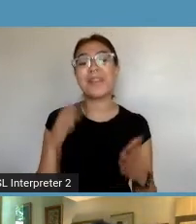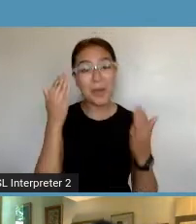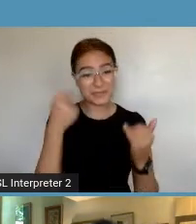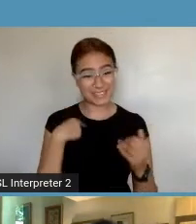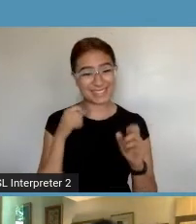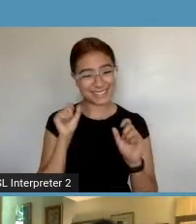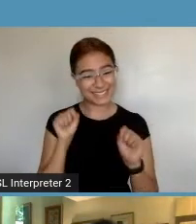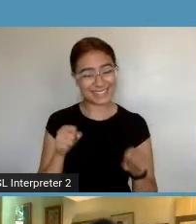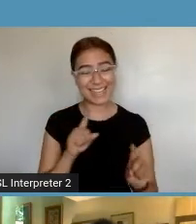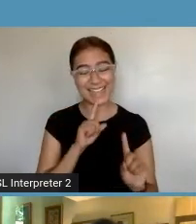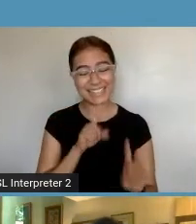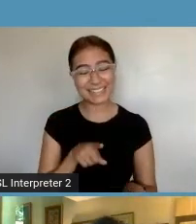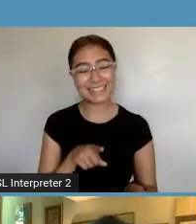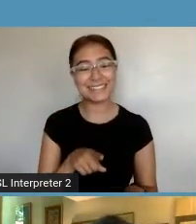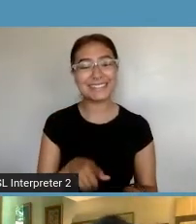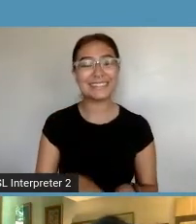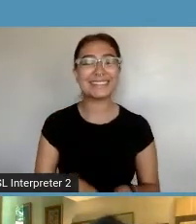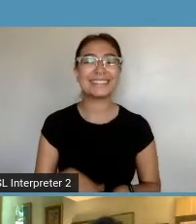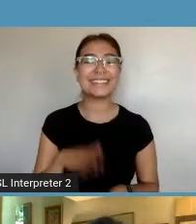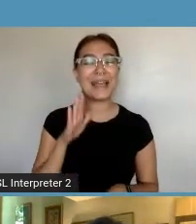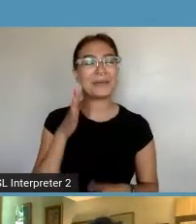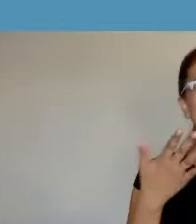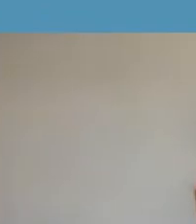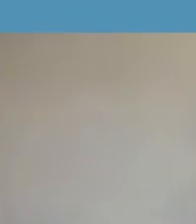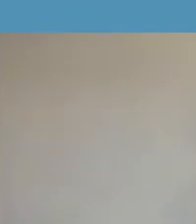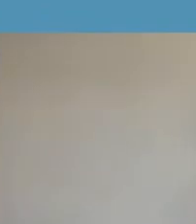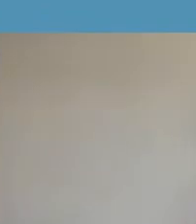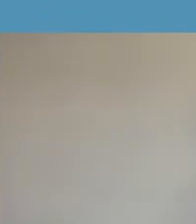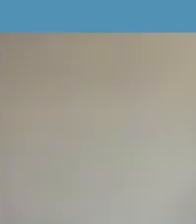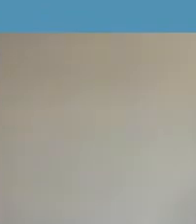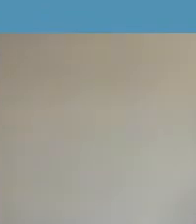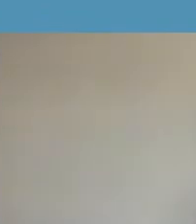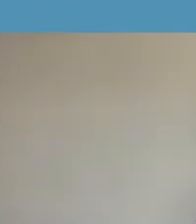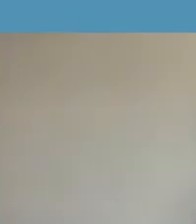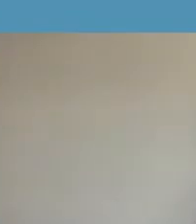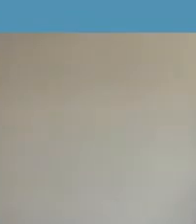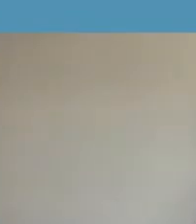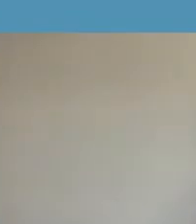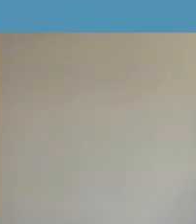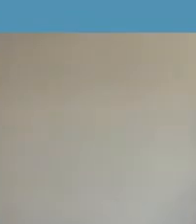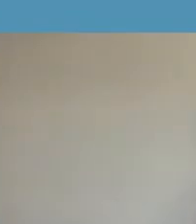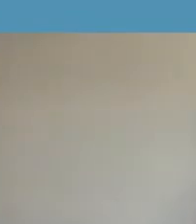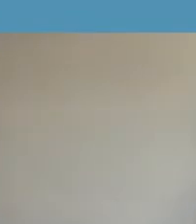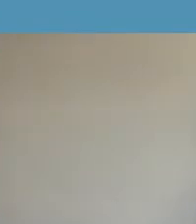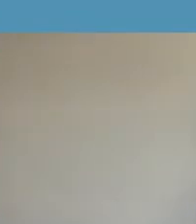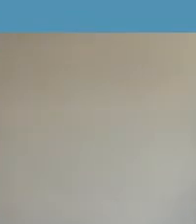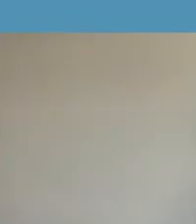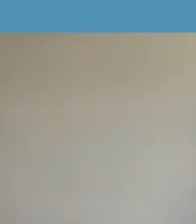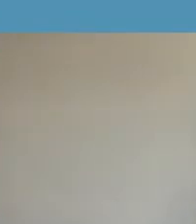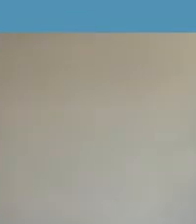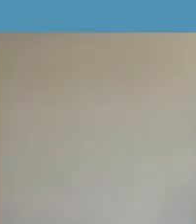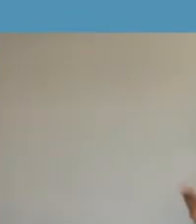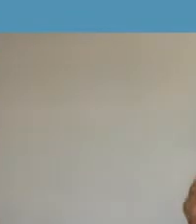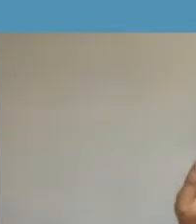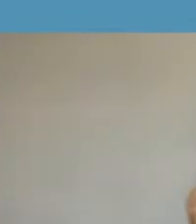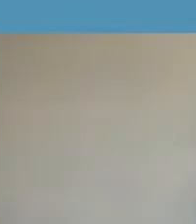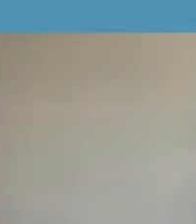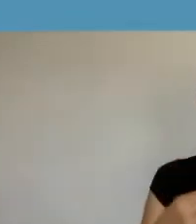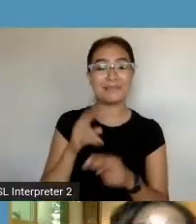and I will stop there. My contact information, my name is Rhonda Jones and my contact information